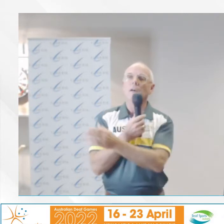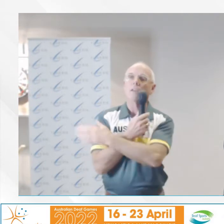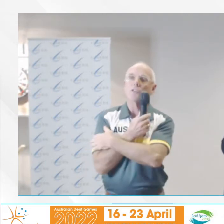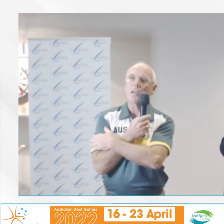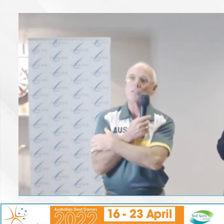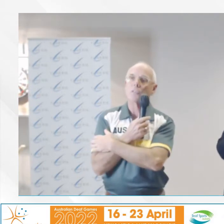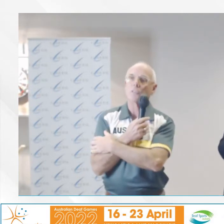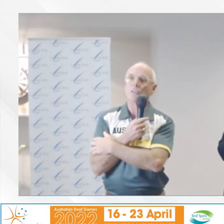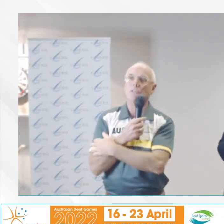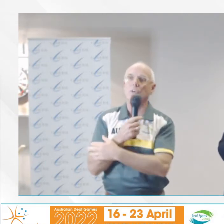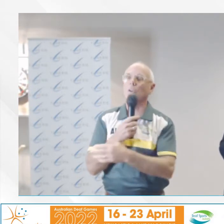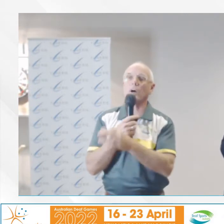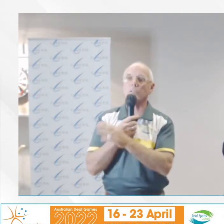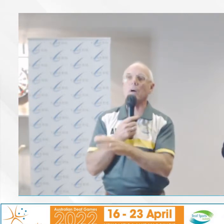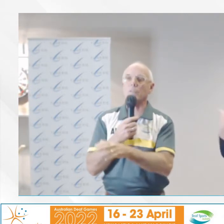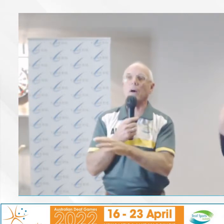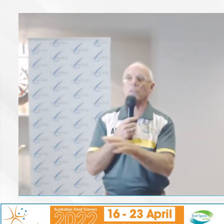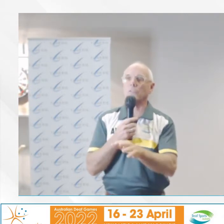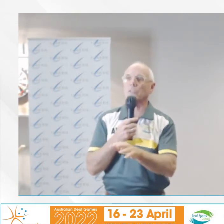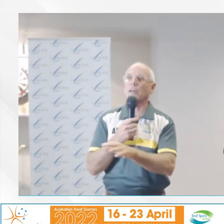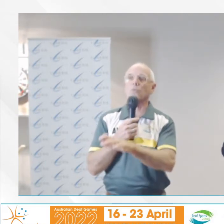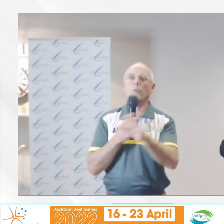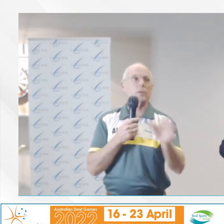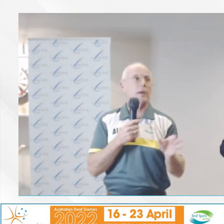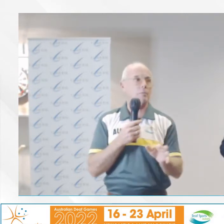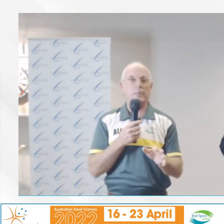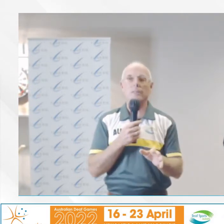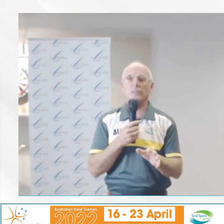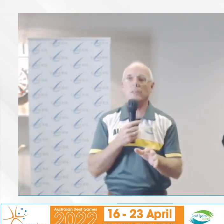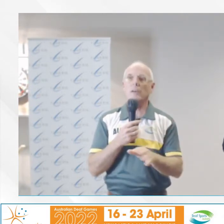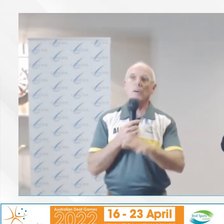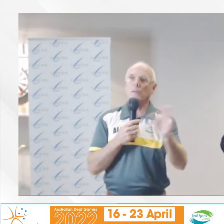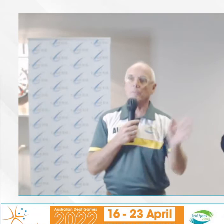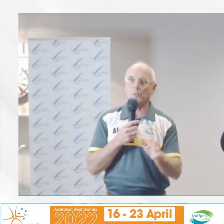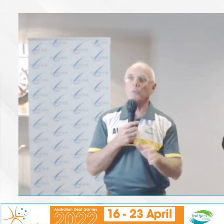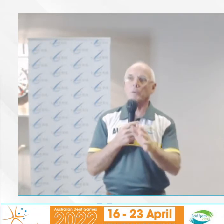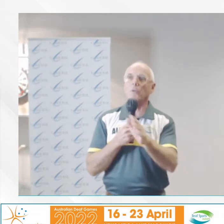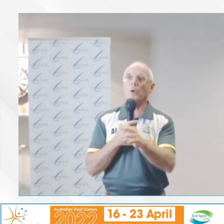injections are concerned i don't know at the stage of what that means then we'll be working